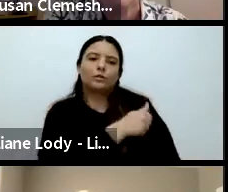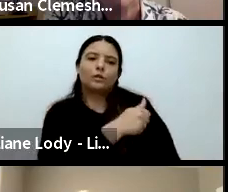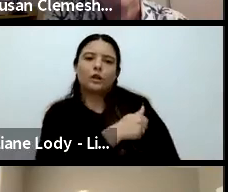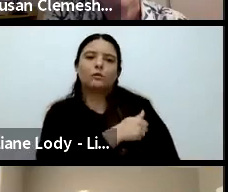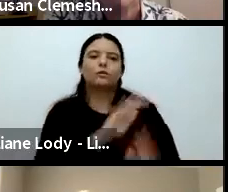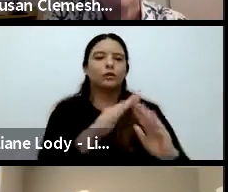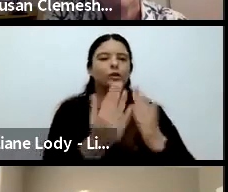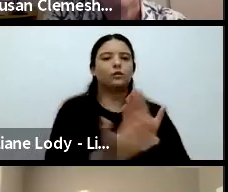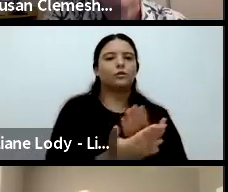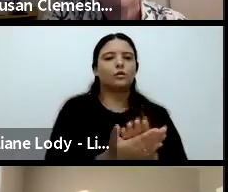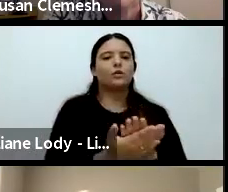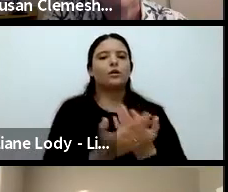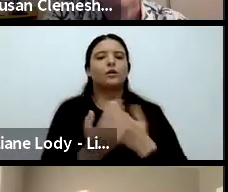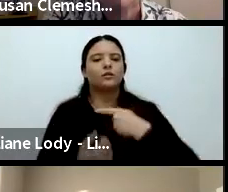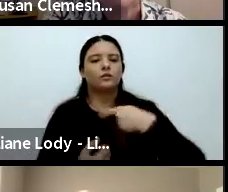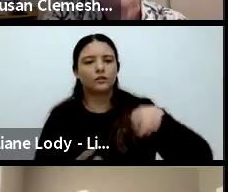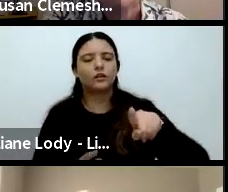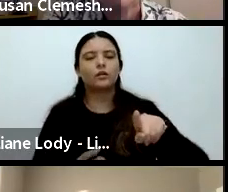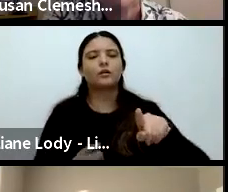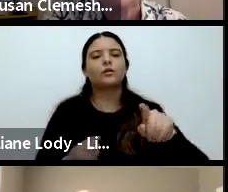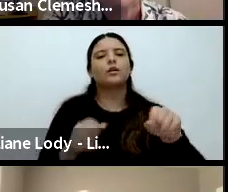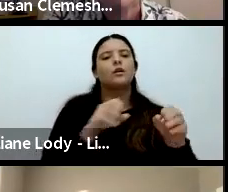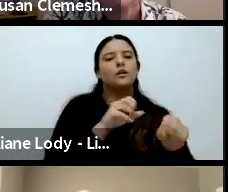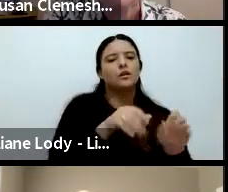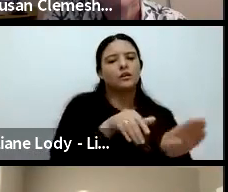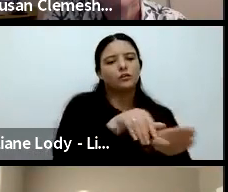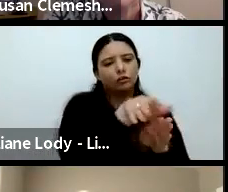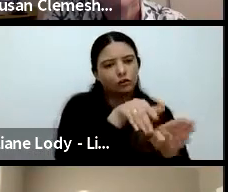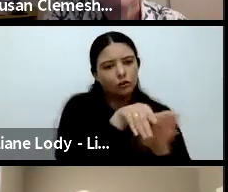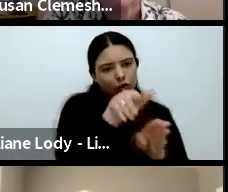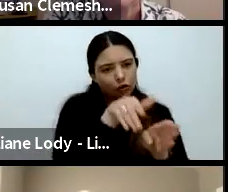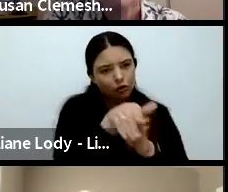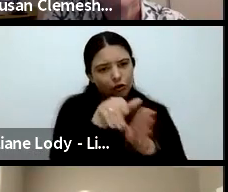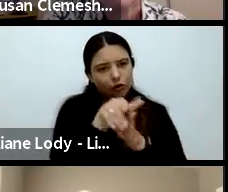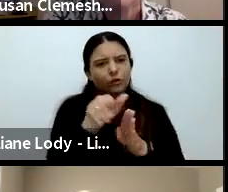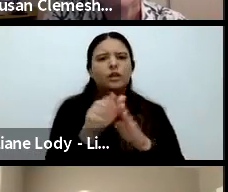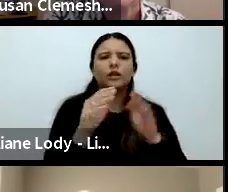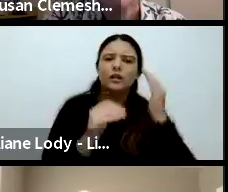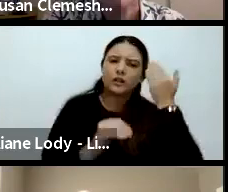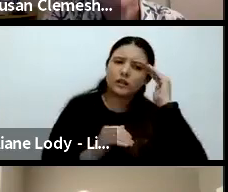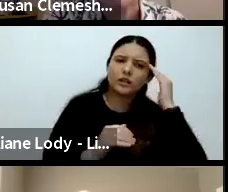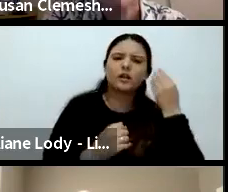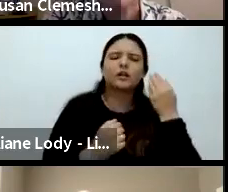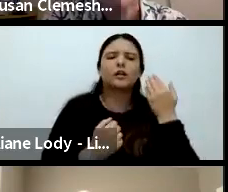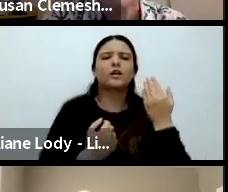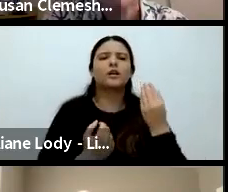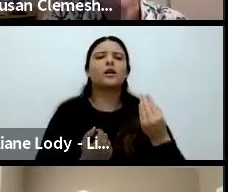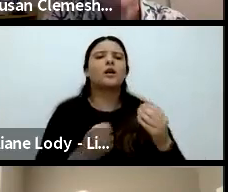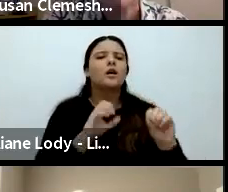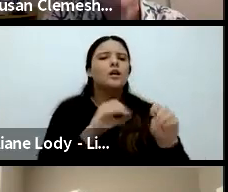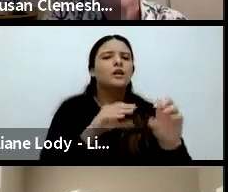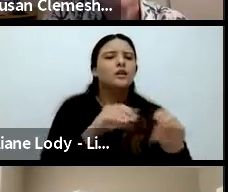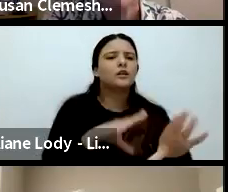year in schools, being under the year in schools, being under the mentorship of a practicing teacher. From what I can tell what that